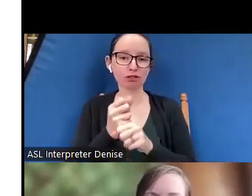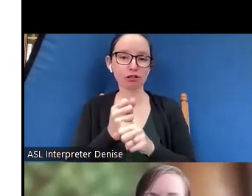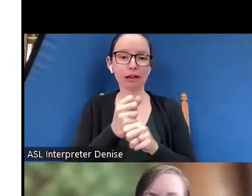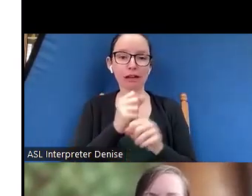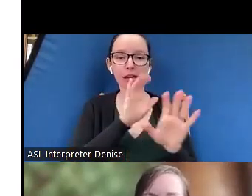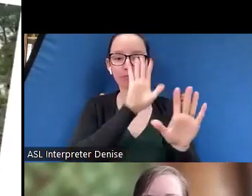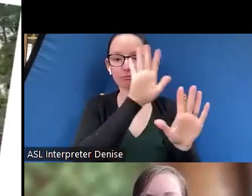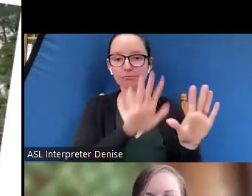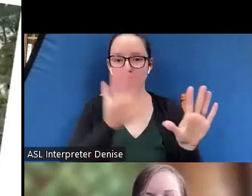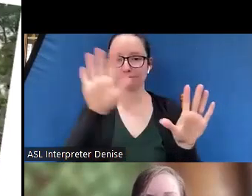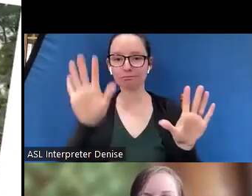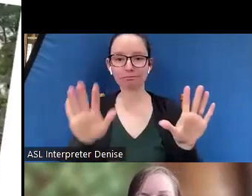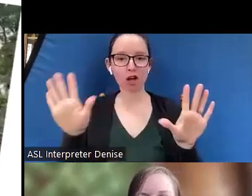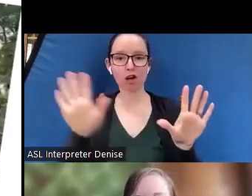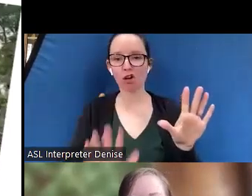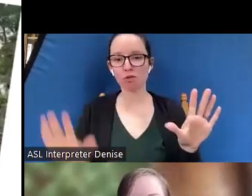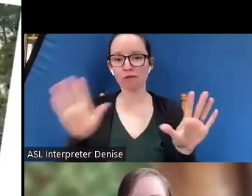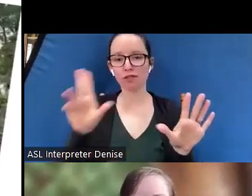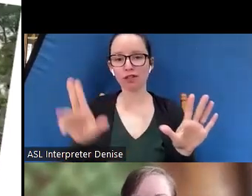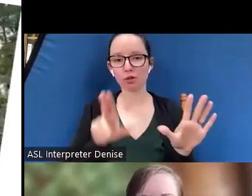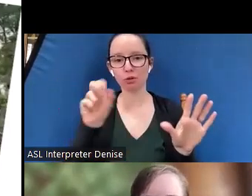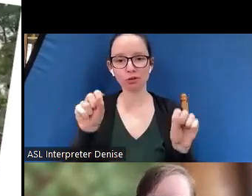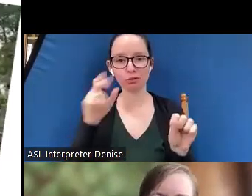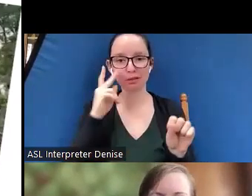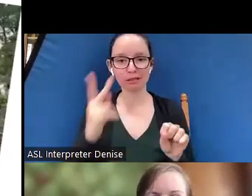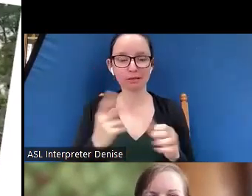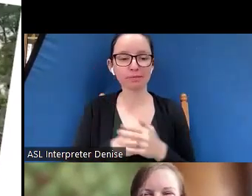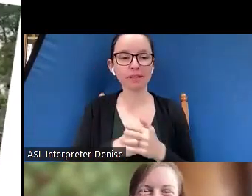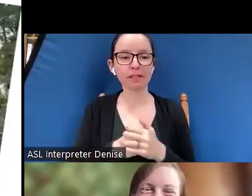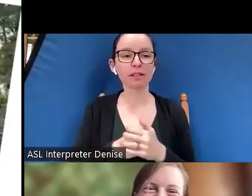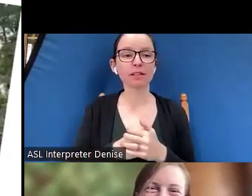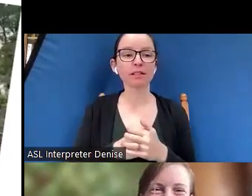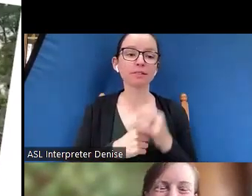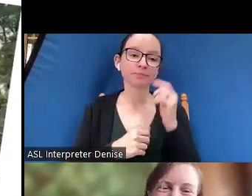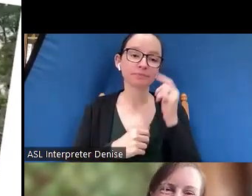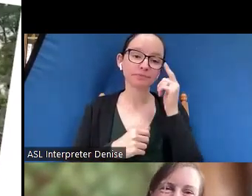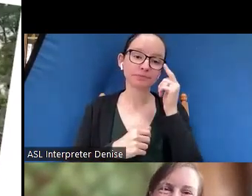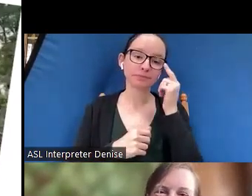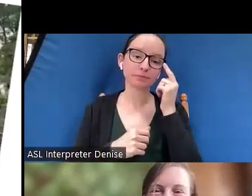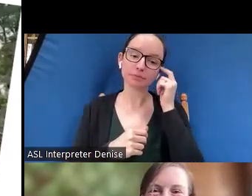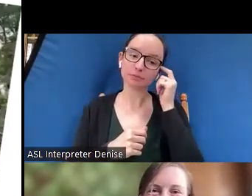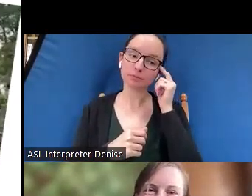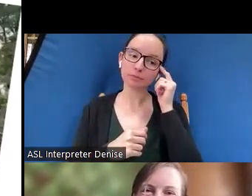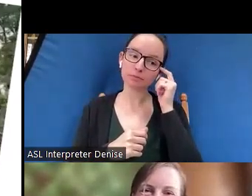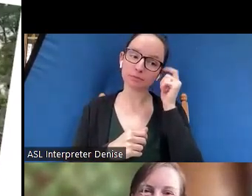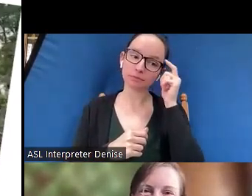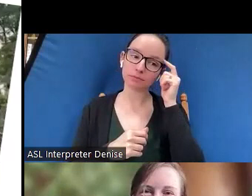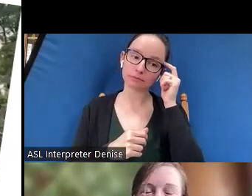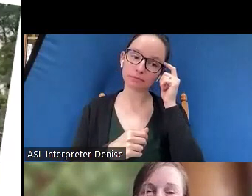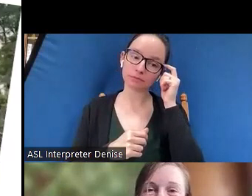I'll go to the next one. And then yeah, we wanted to talk a little bit about our sort of